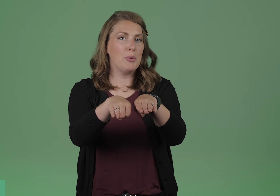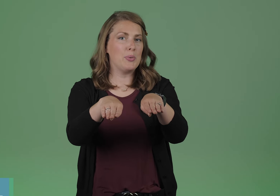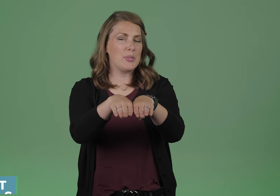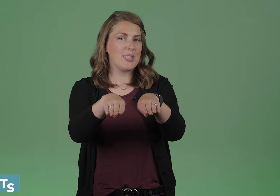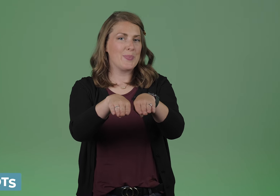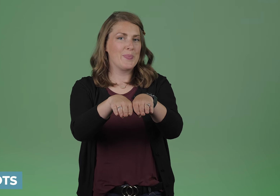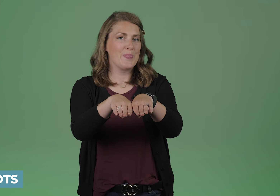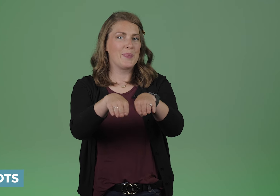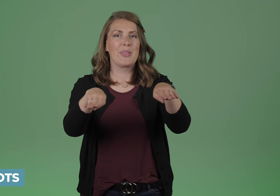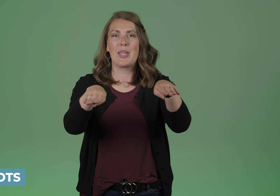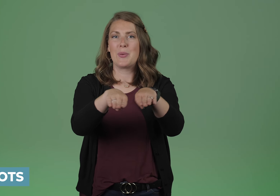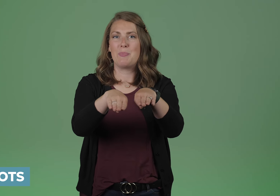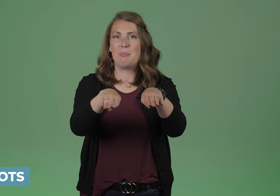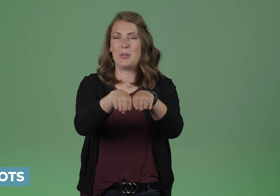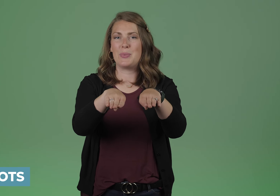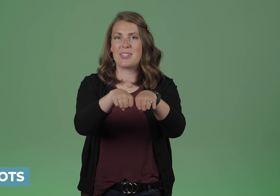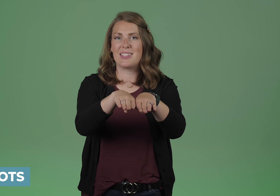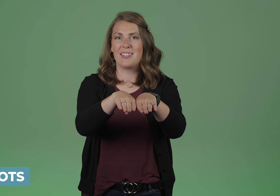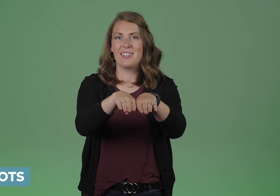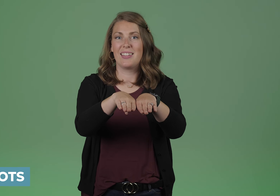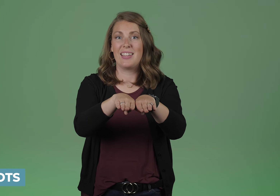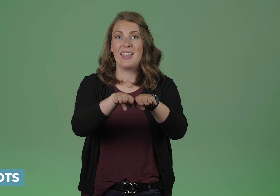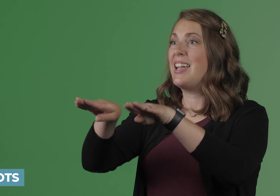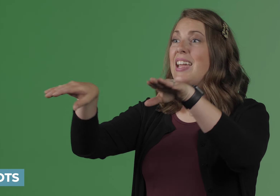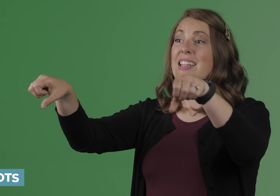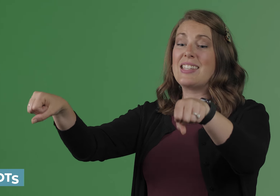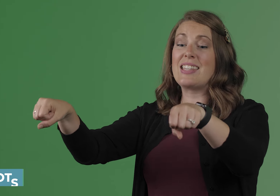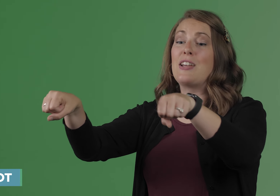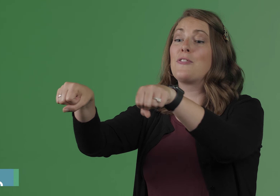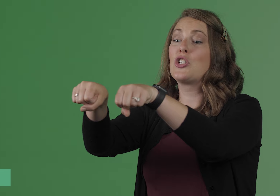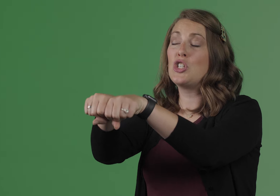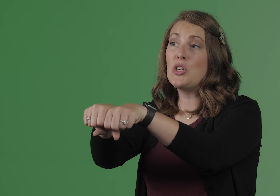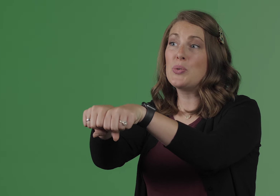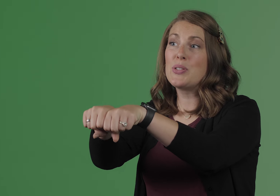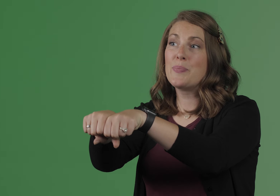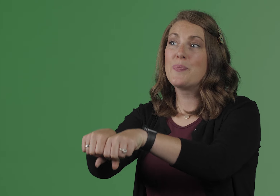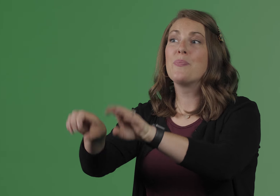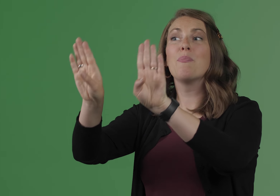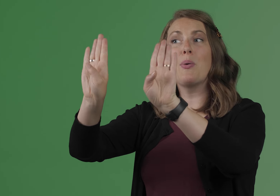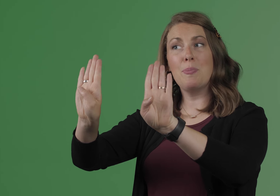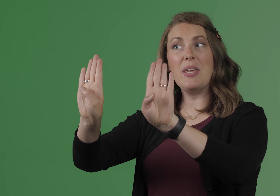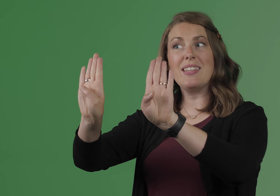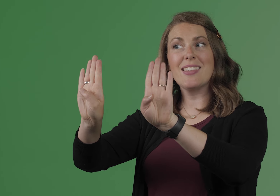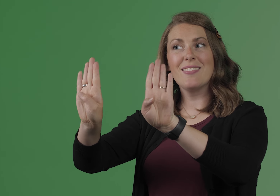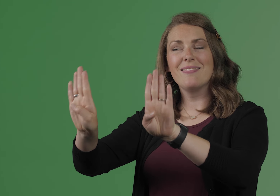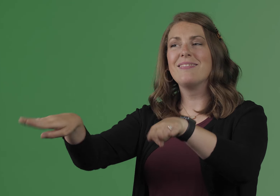Boots. It's the sign for shoes, but with B’s